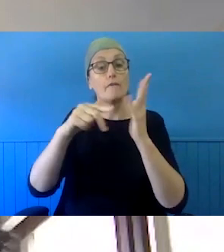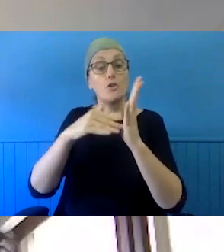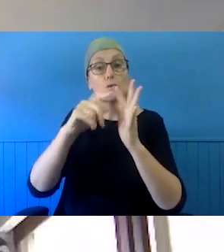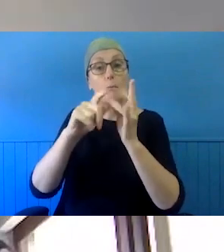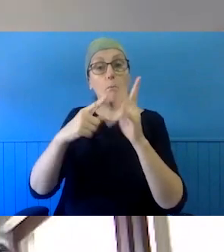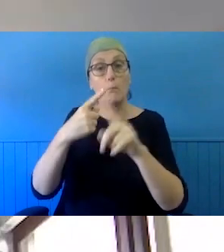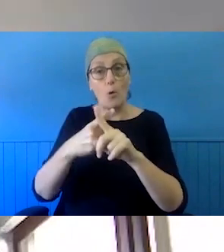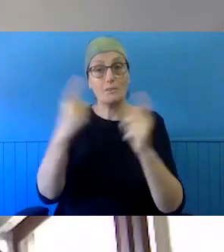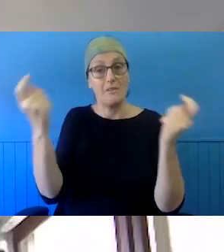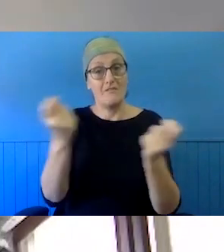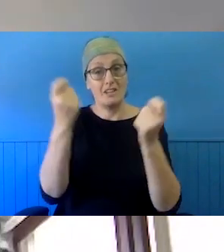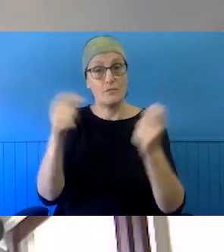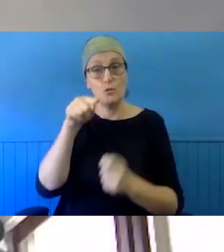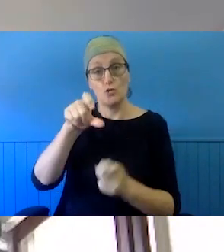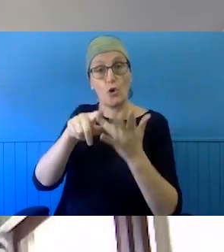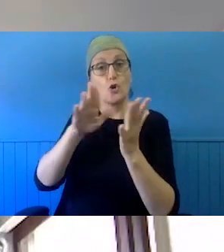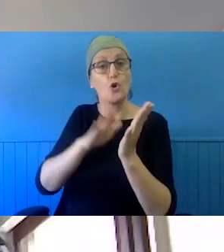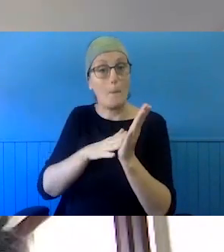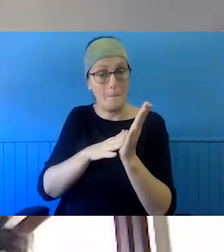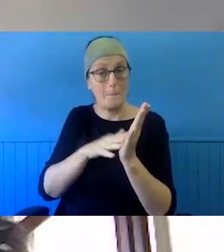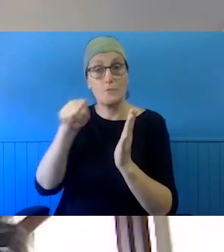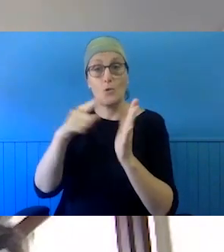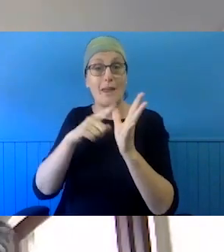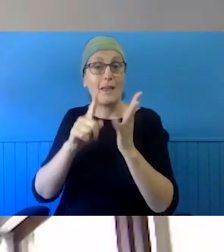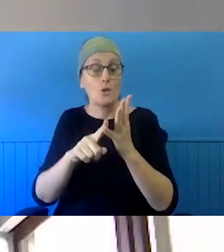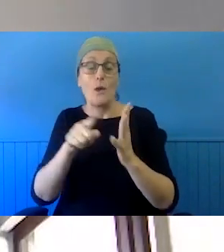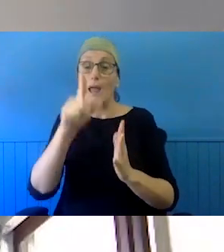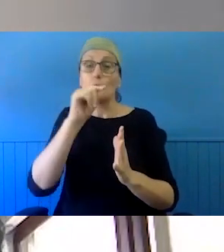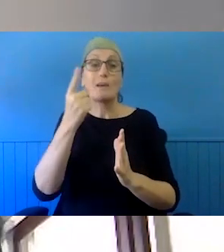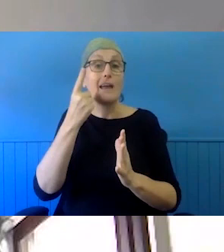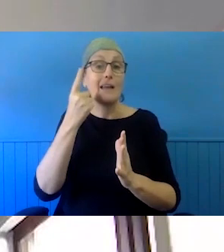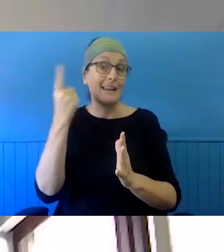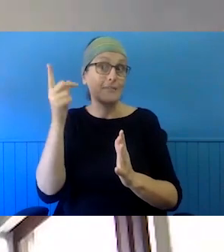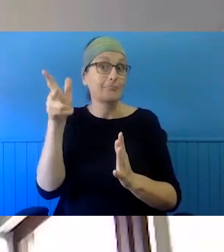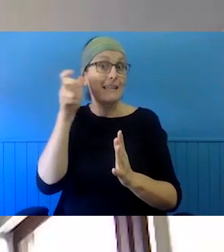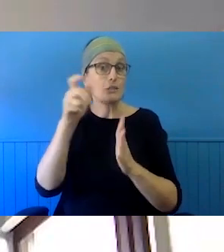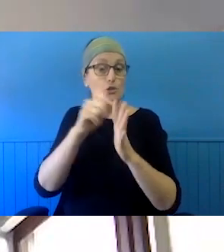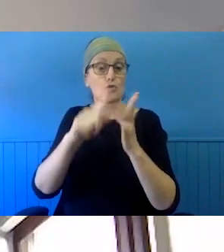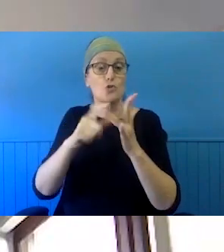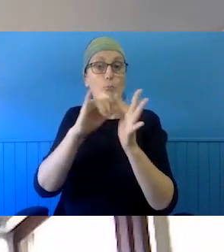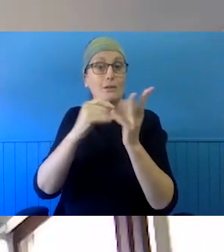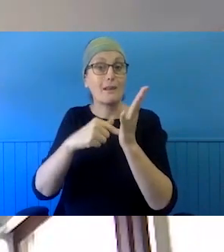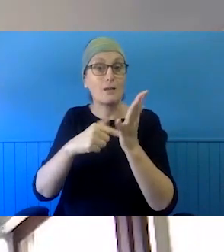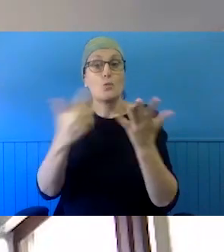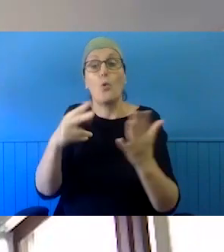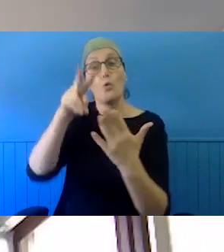fuseboxfestival.com, and performance' space.com.au. You can listen to this podcast and view the transcript via Australia Council's